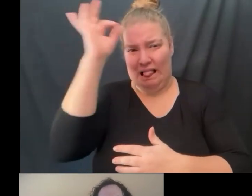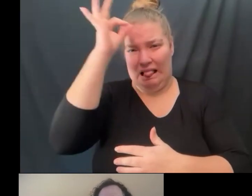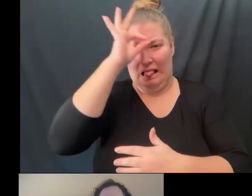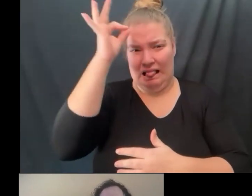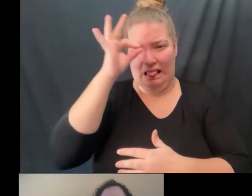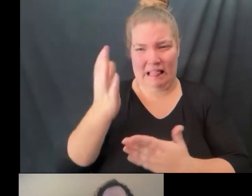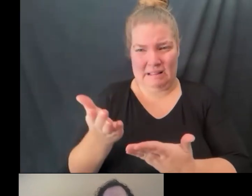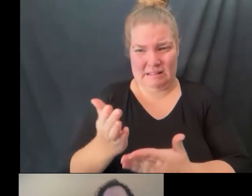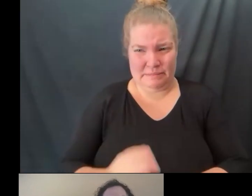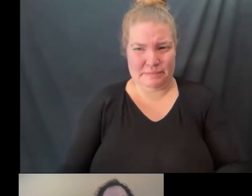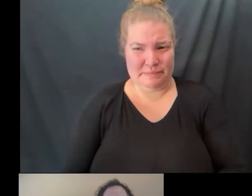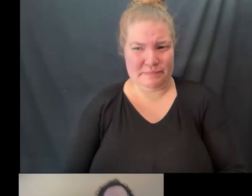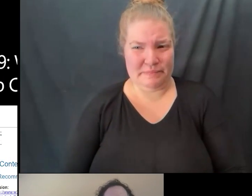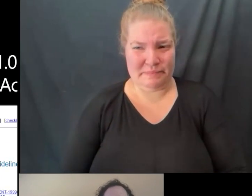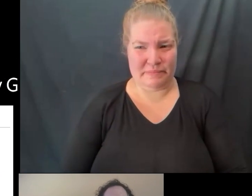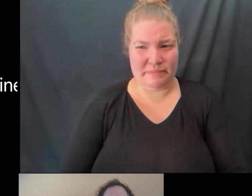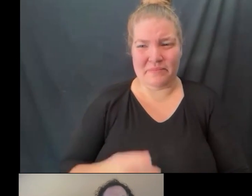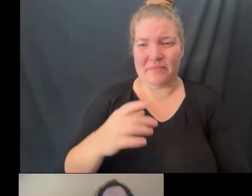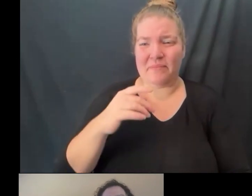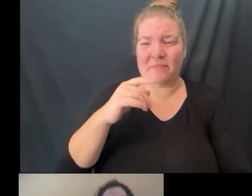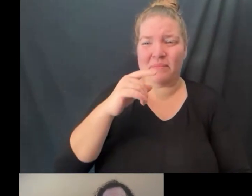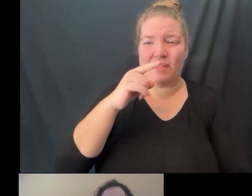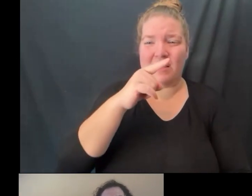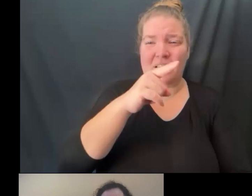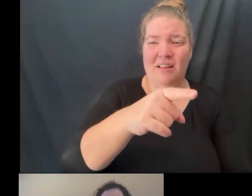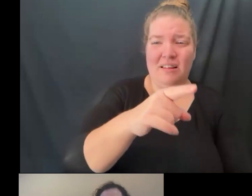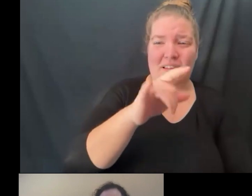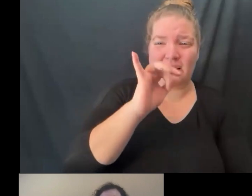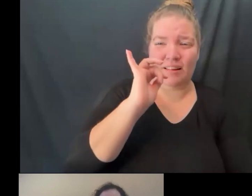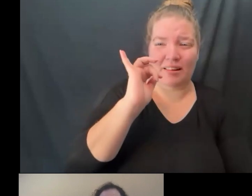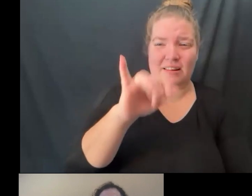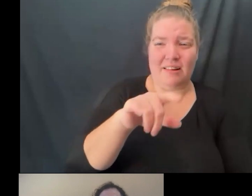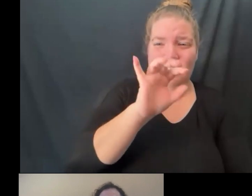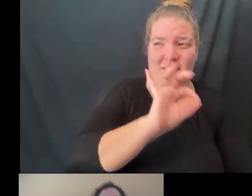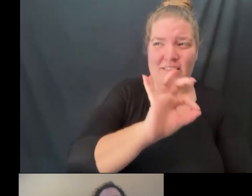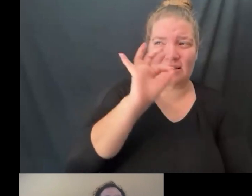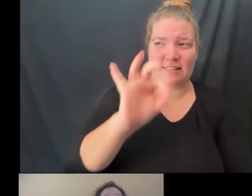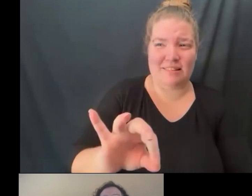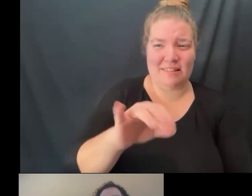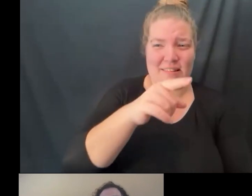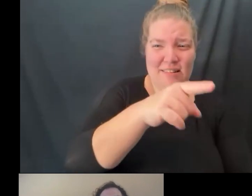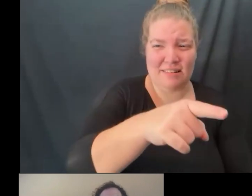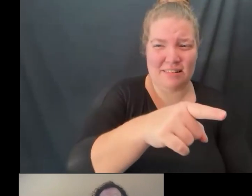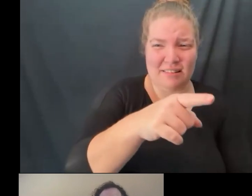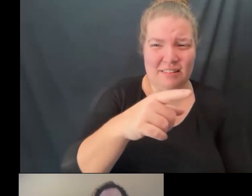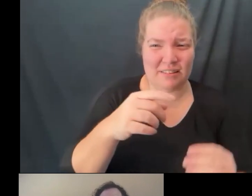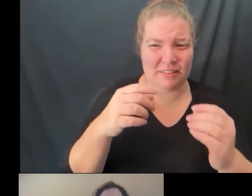for very long. So WCAG 1.0 was actually invented back in 1999